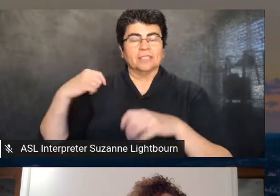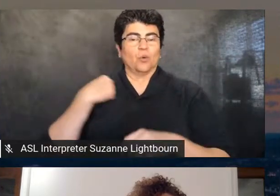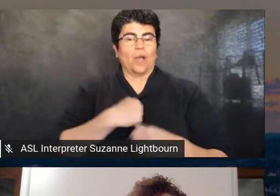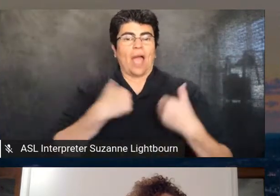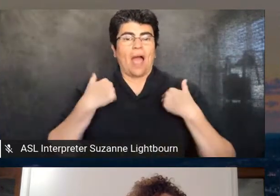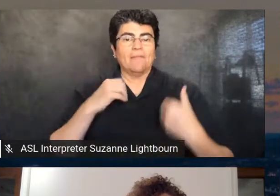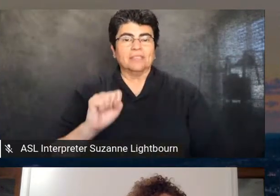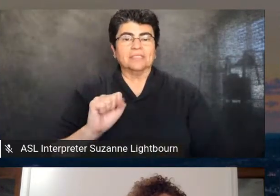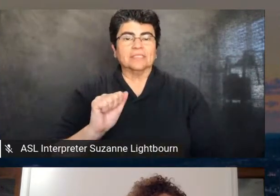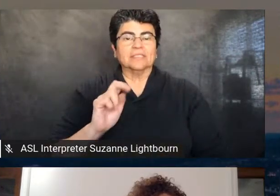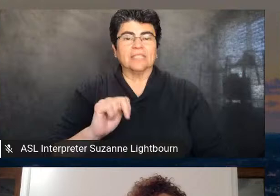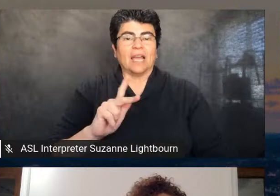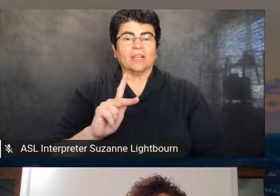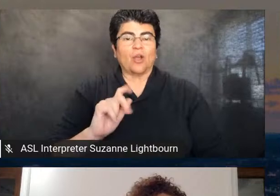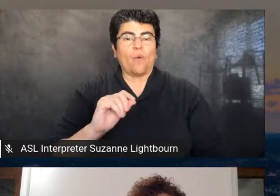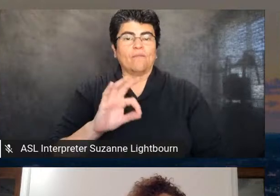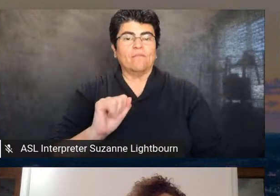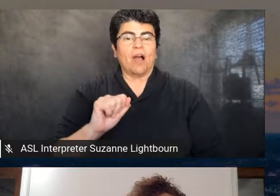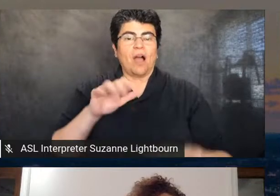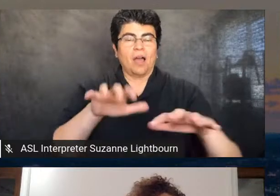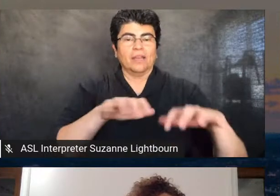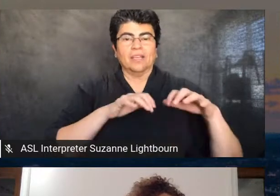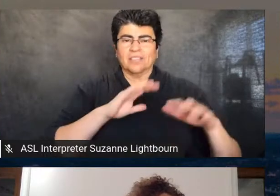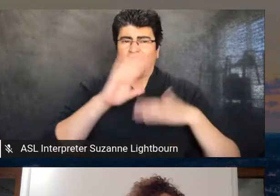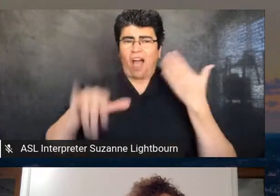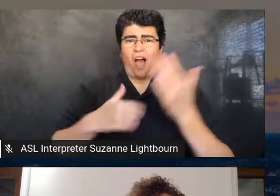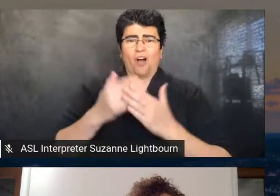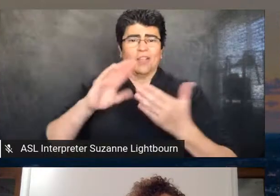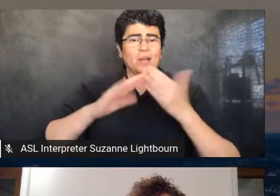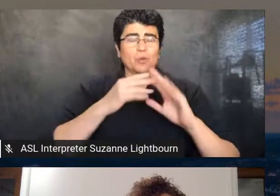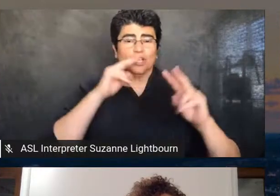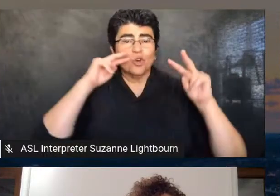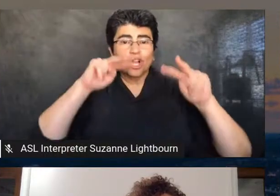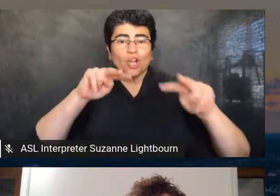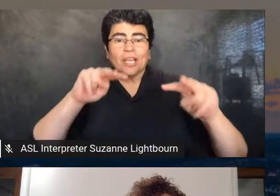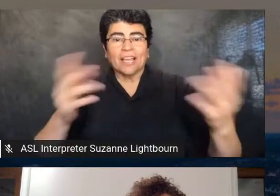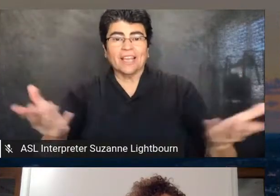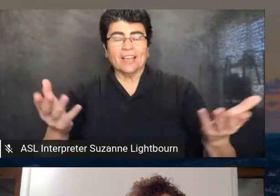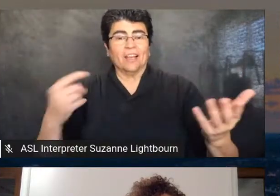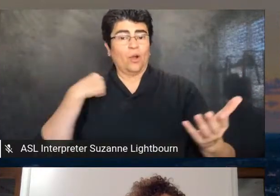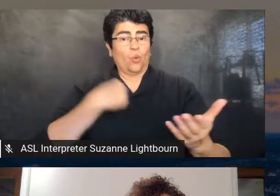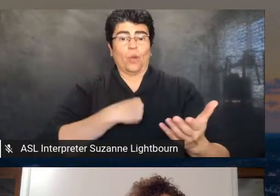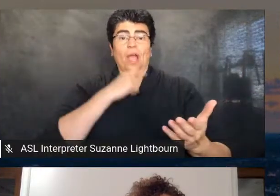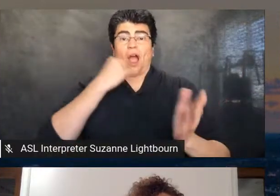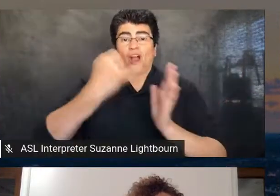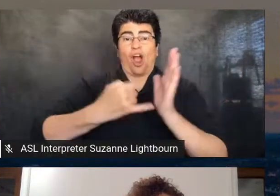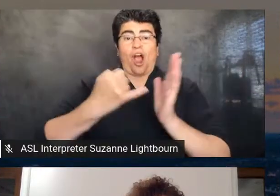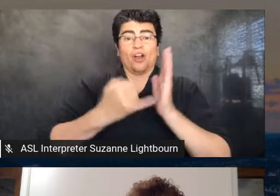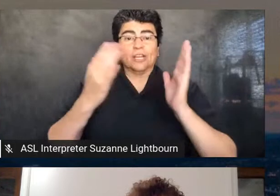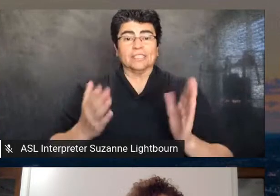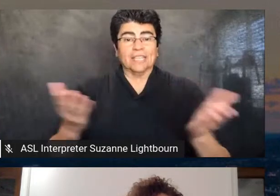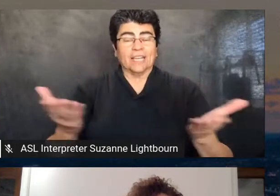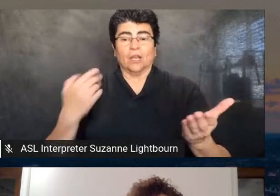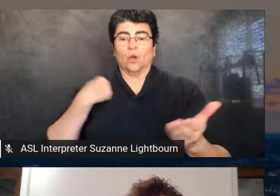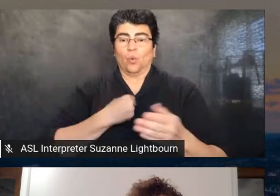we have all of your communities that are tuning in, and we're artists and we're using our art